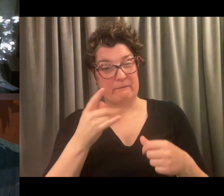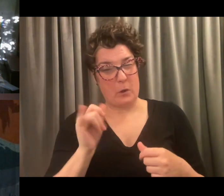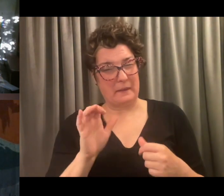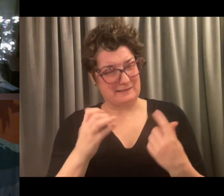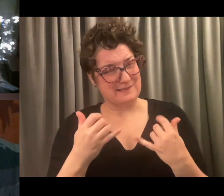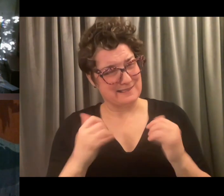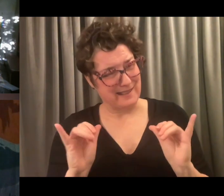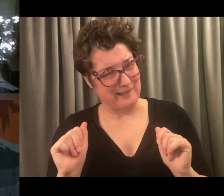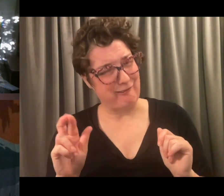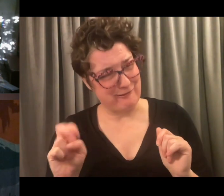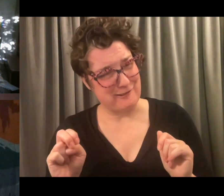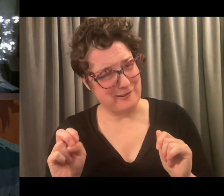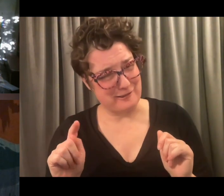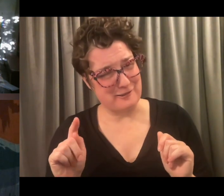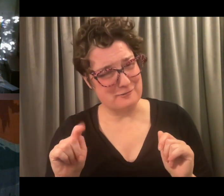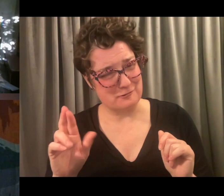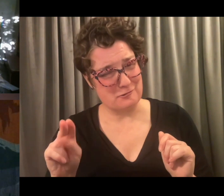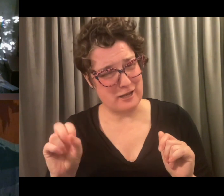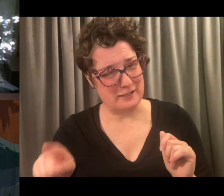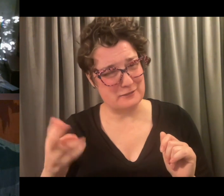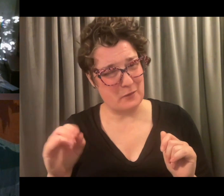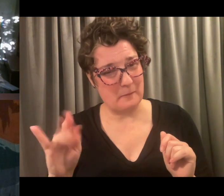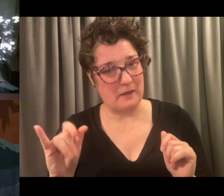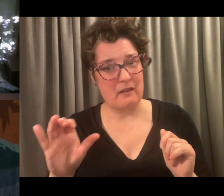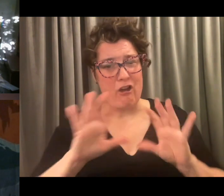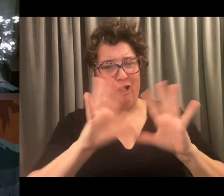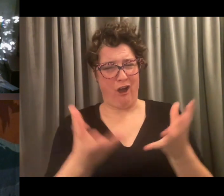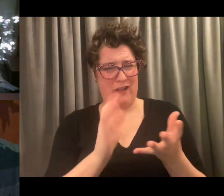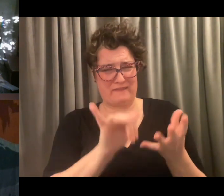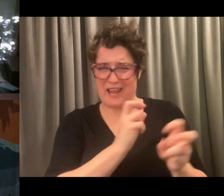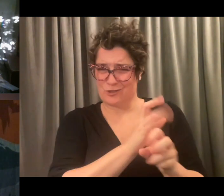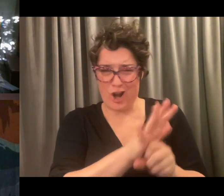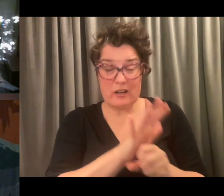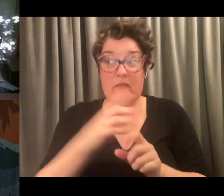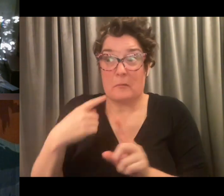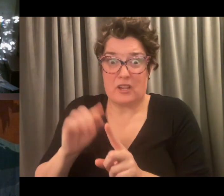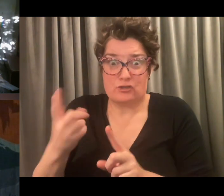Being a teenager alone is already hard enough, but then like you bring in this,